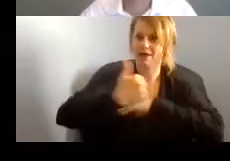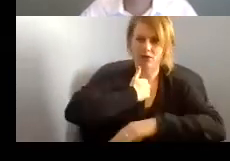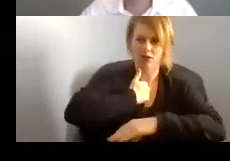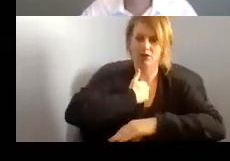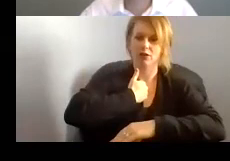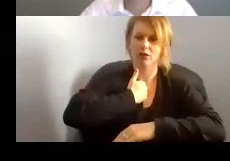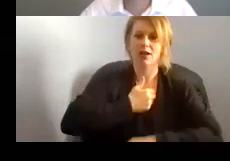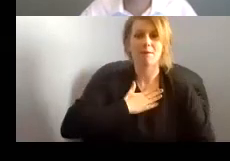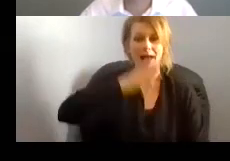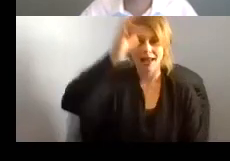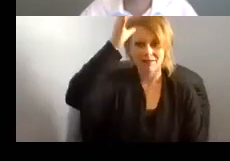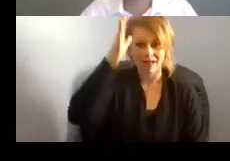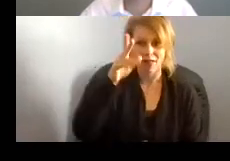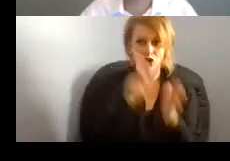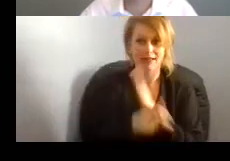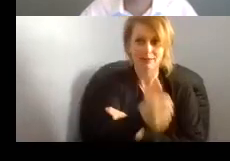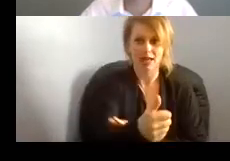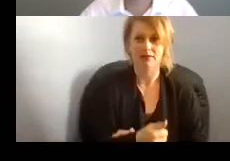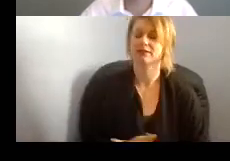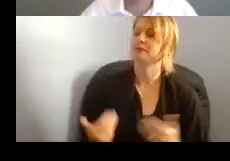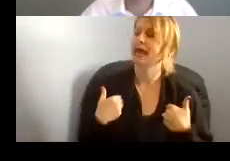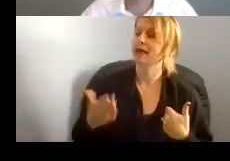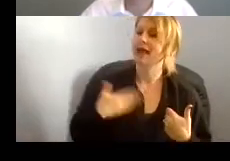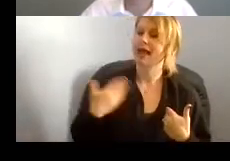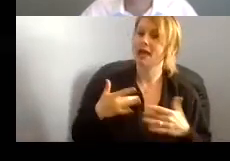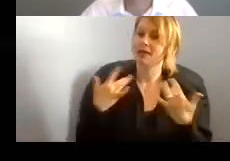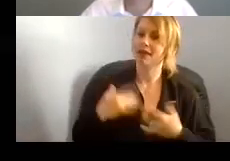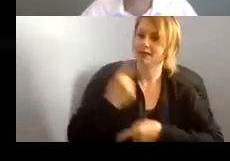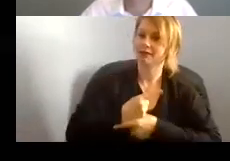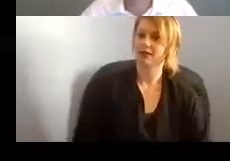And then she just wrote, have a happy Valentine’s Day and signed her name.